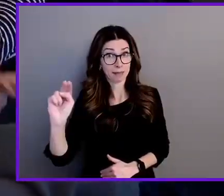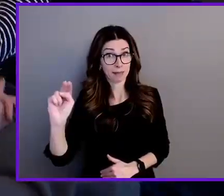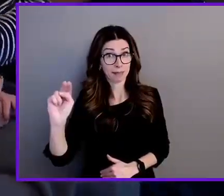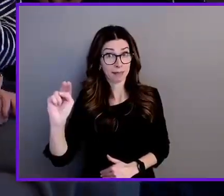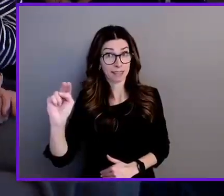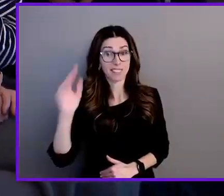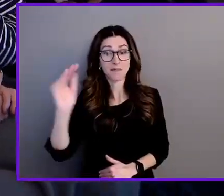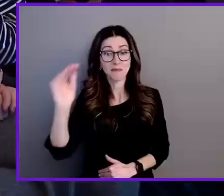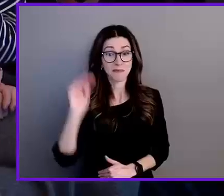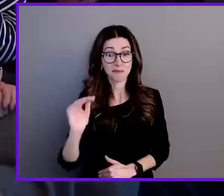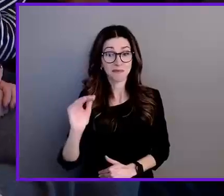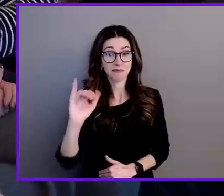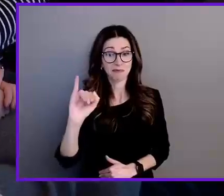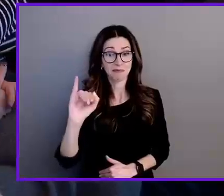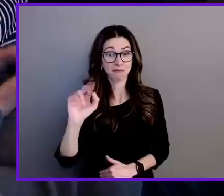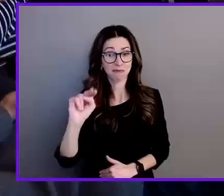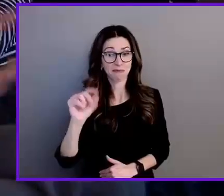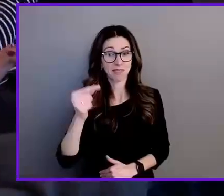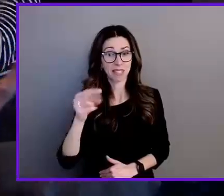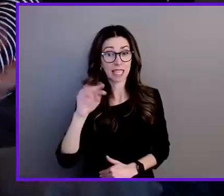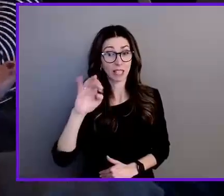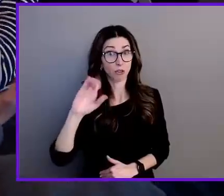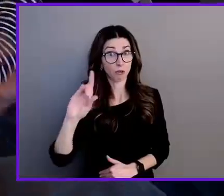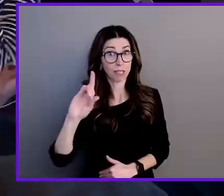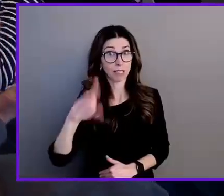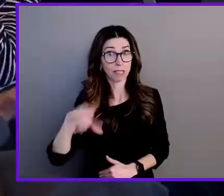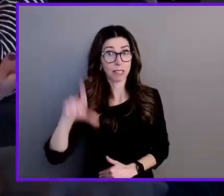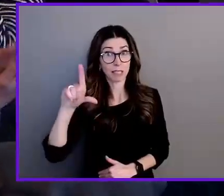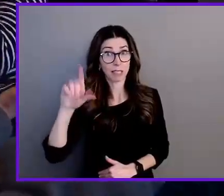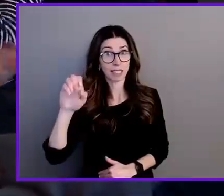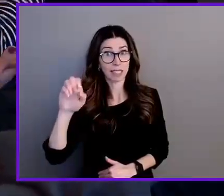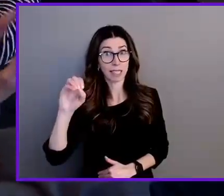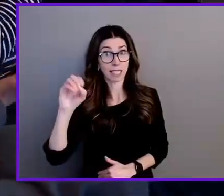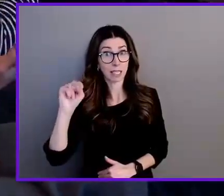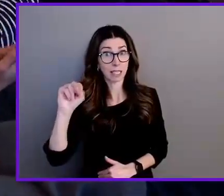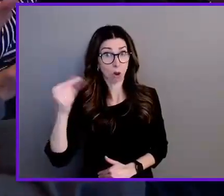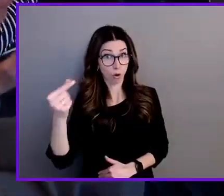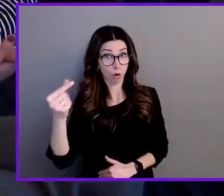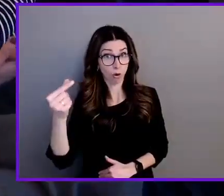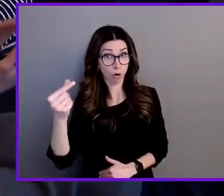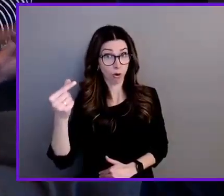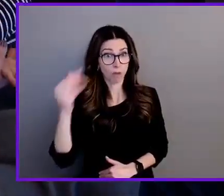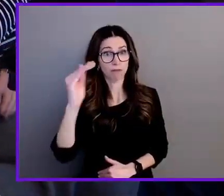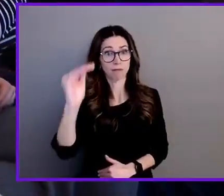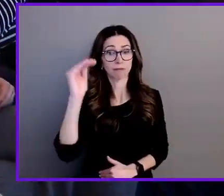Ingrid Leong